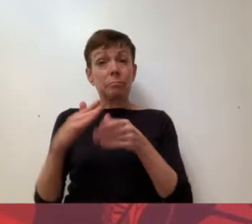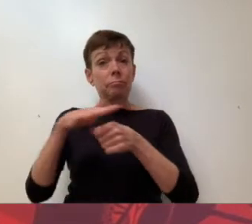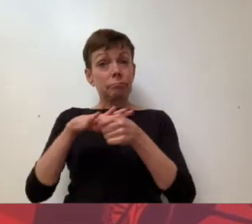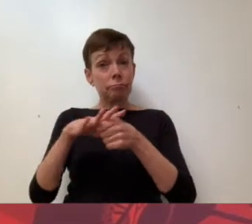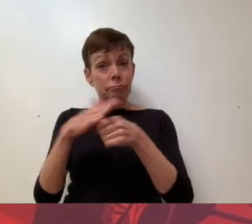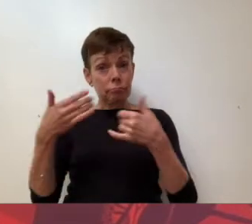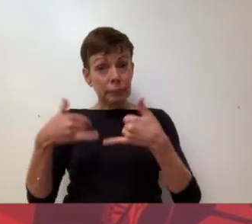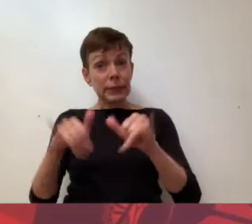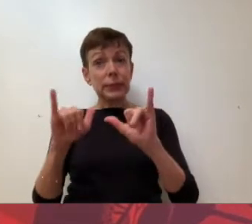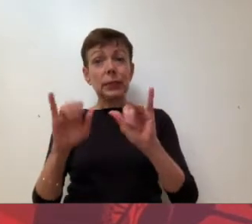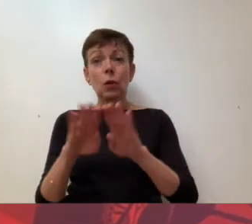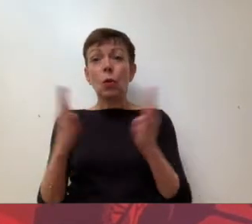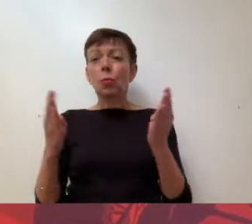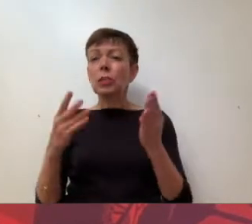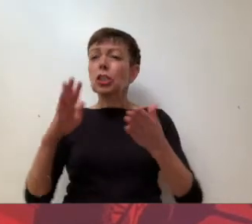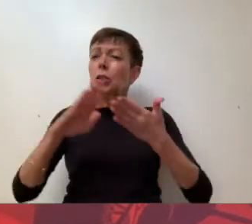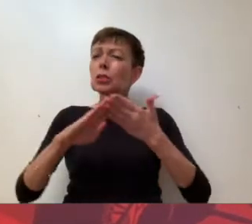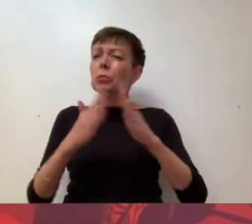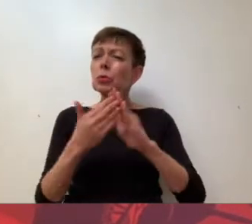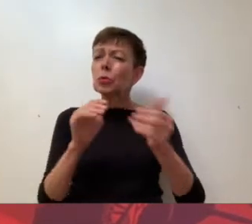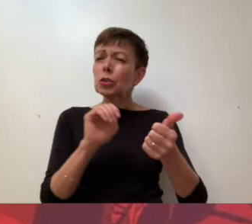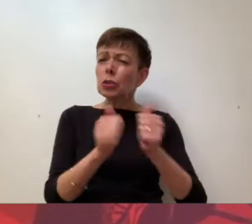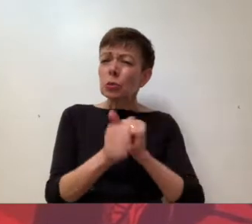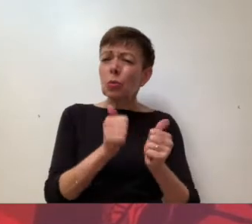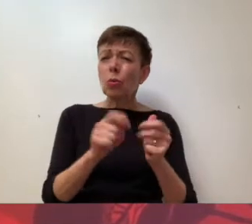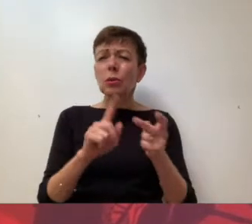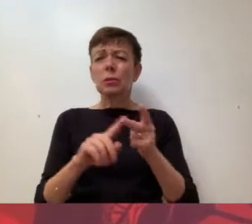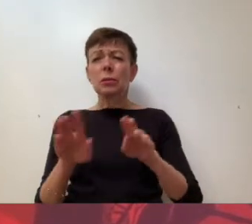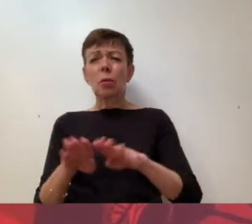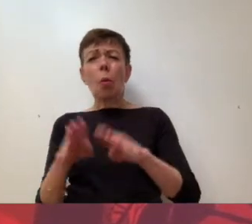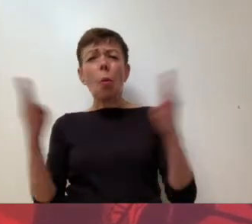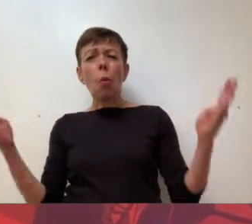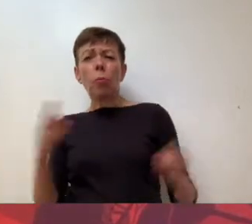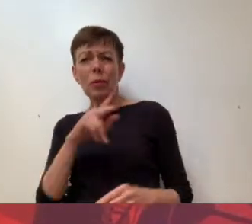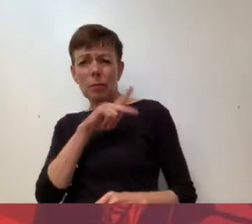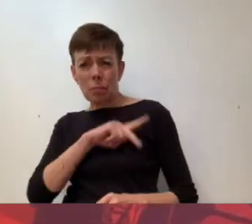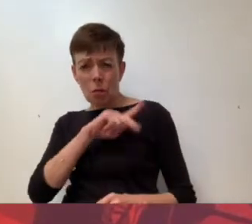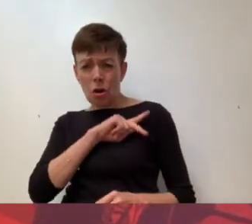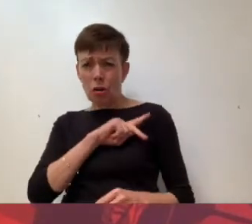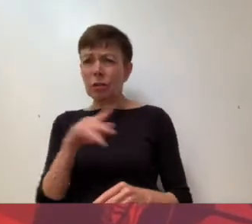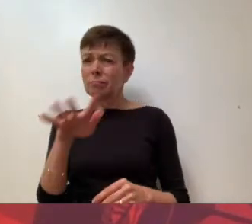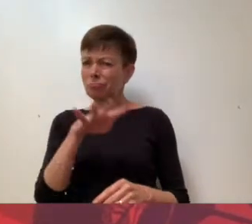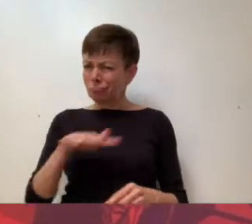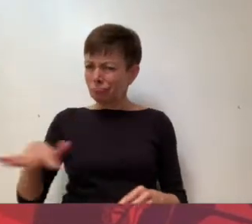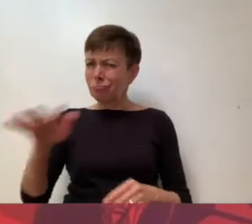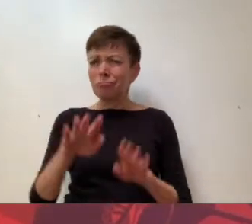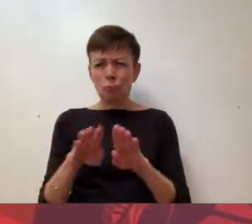that we find ourselves navigating in. And finally for today, in addition to these new openings that we've announced today, the following amenities continue to remain open.